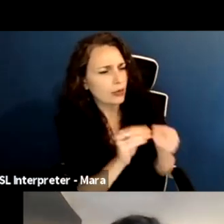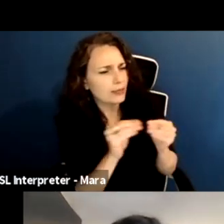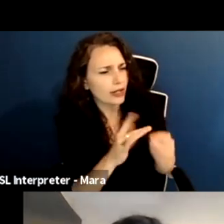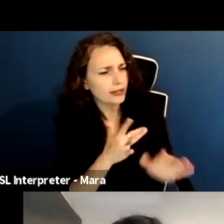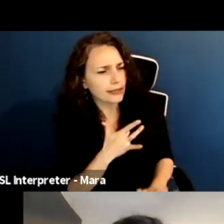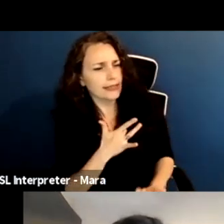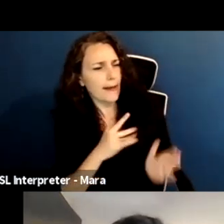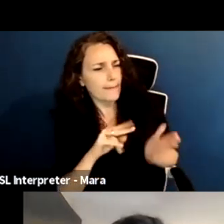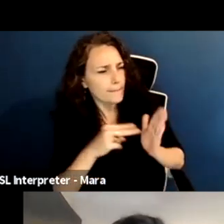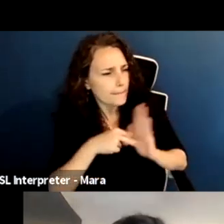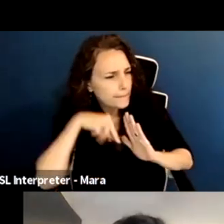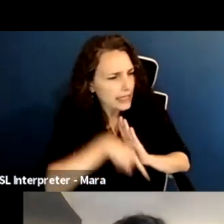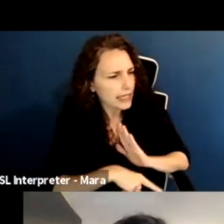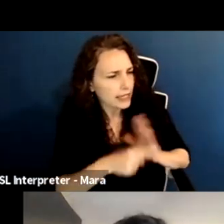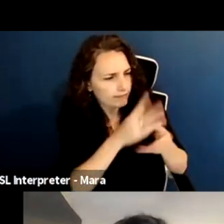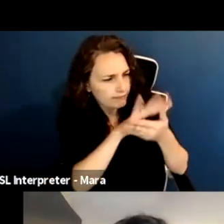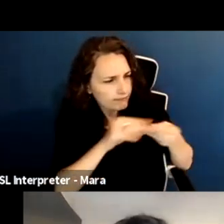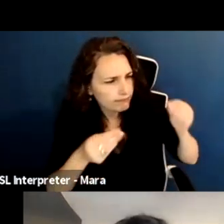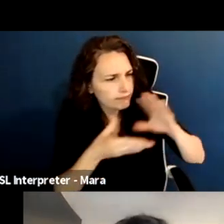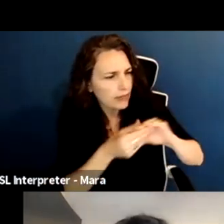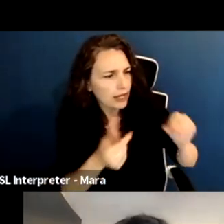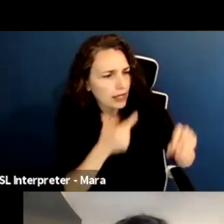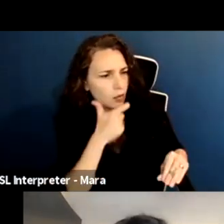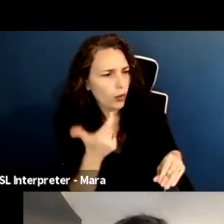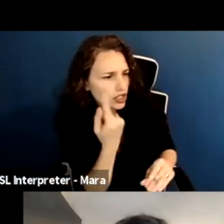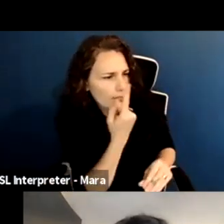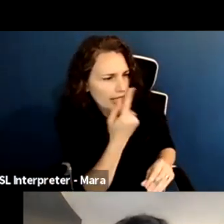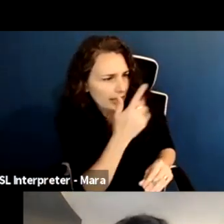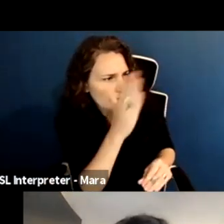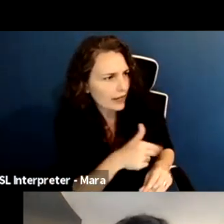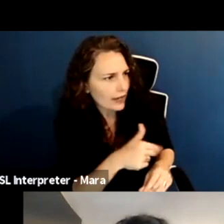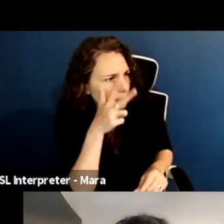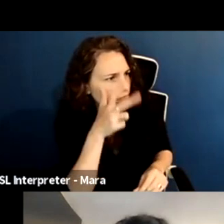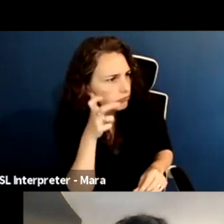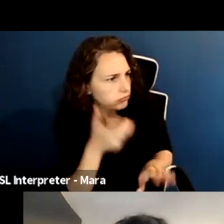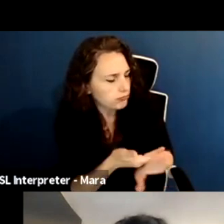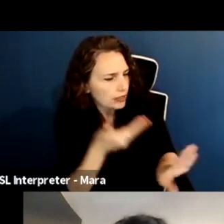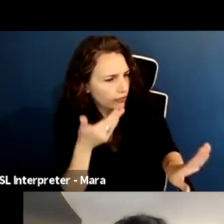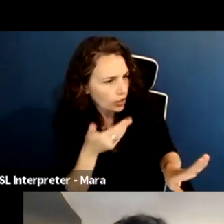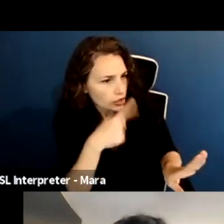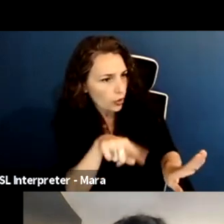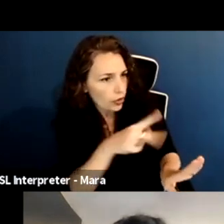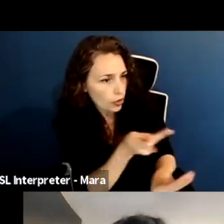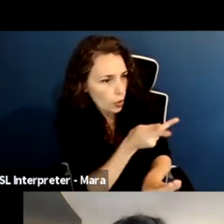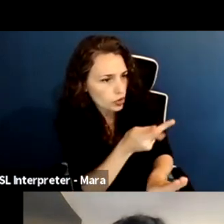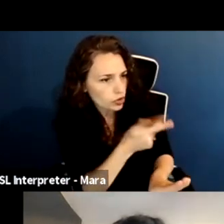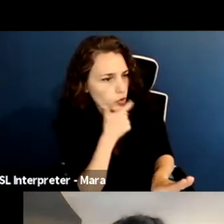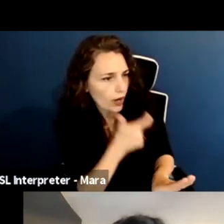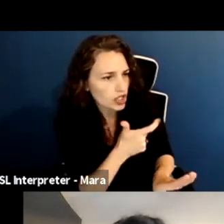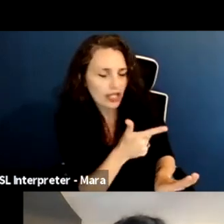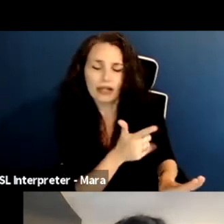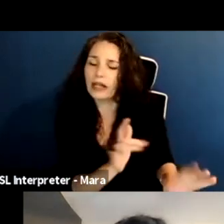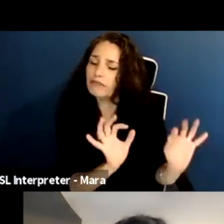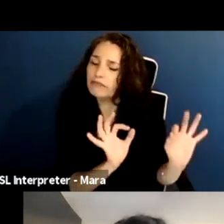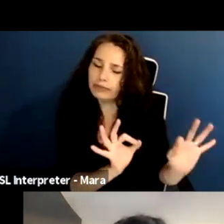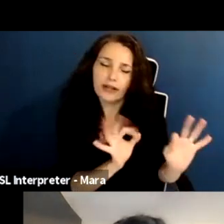that told stories that we hadn't heard before. So when they saw it, they felt this could really be a series.